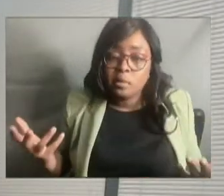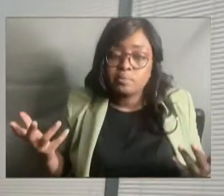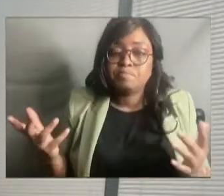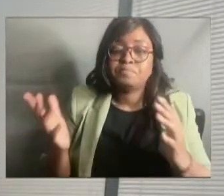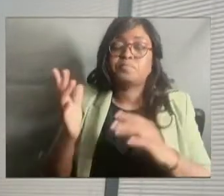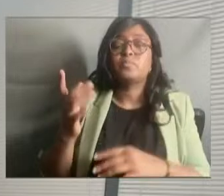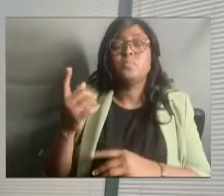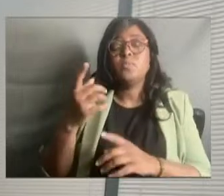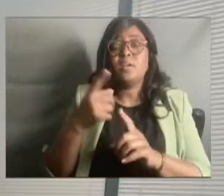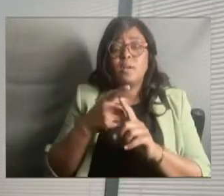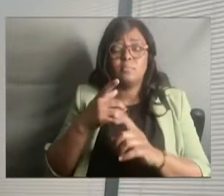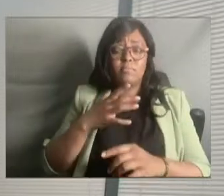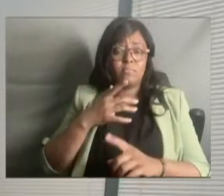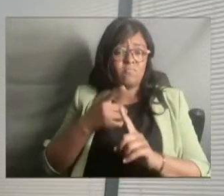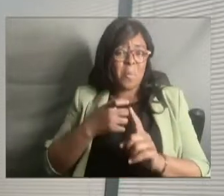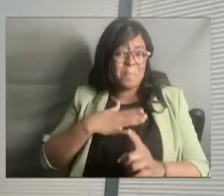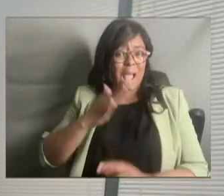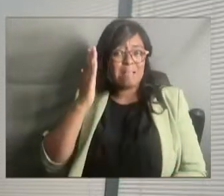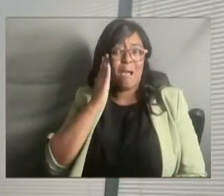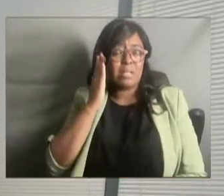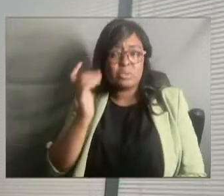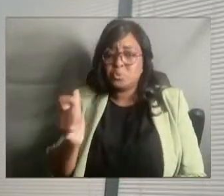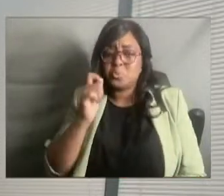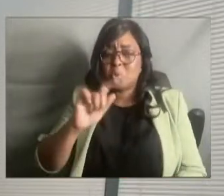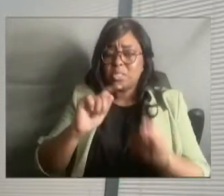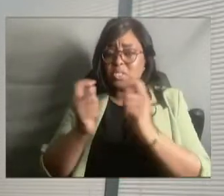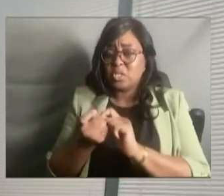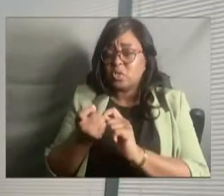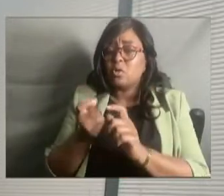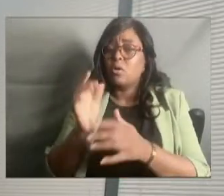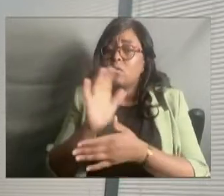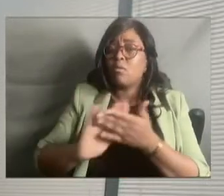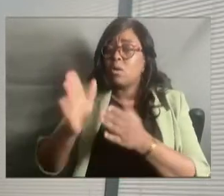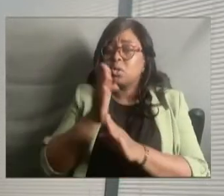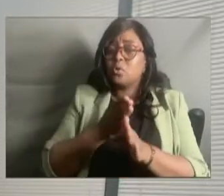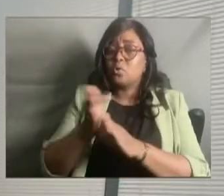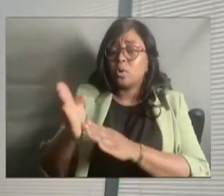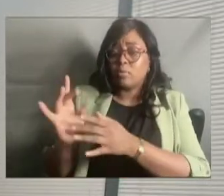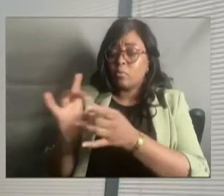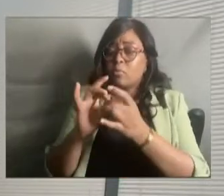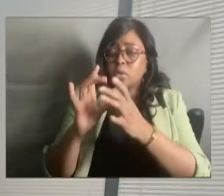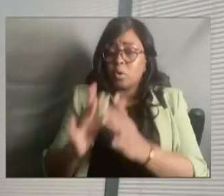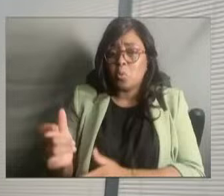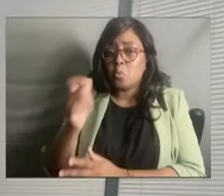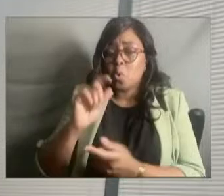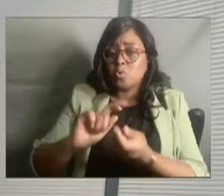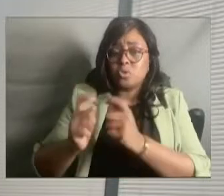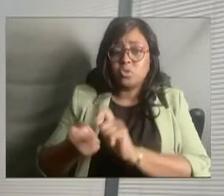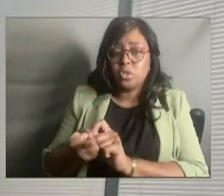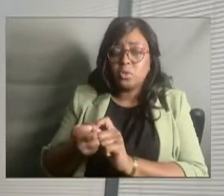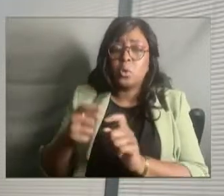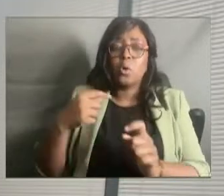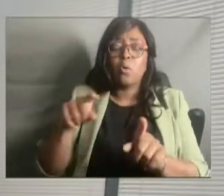Without this one role? Well, to my knowledge, that's not